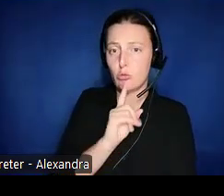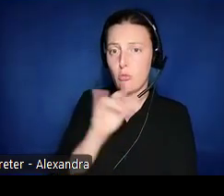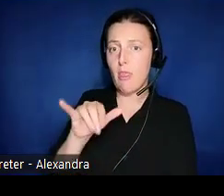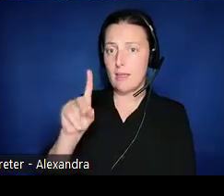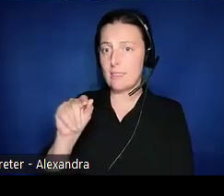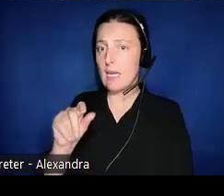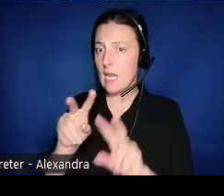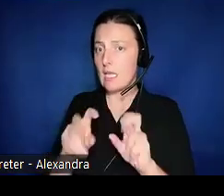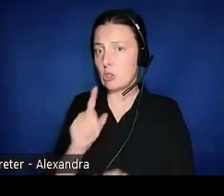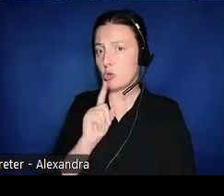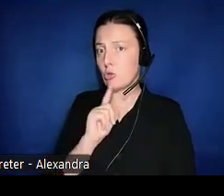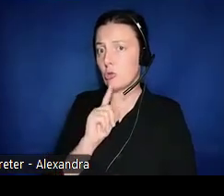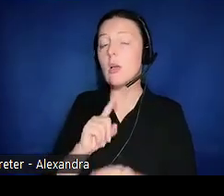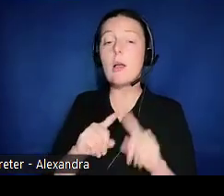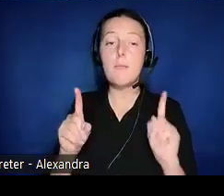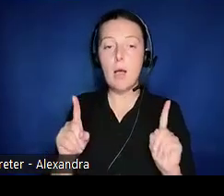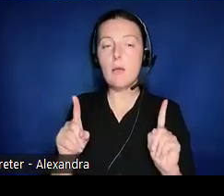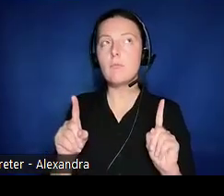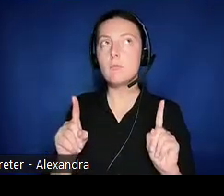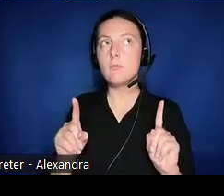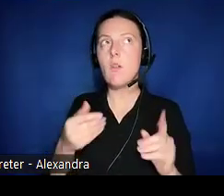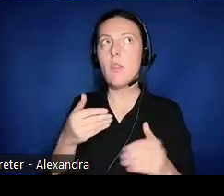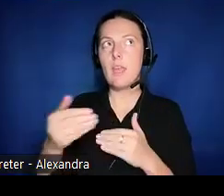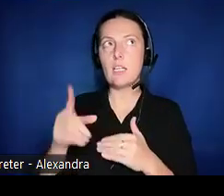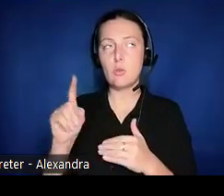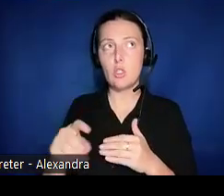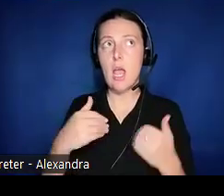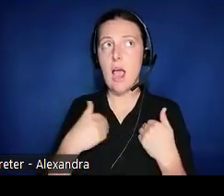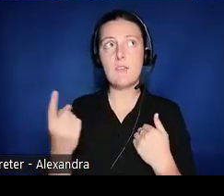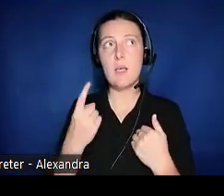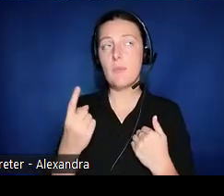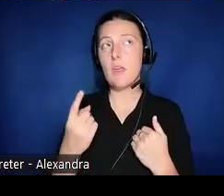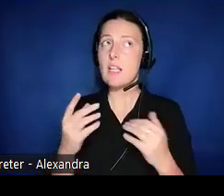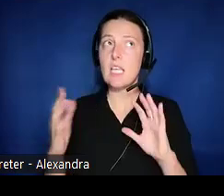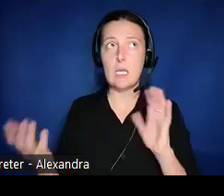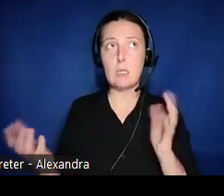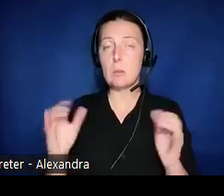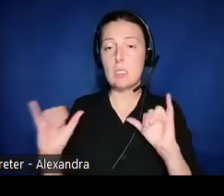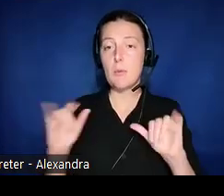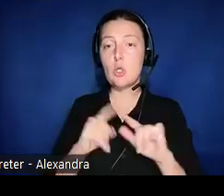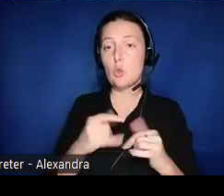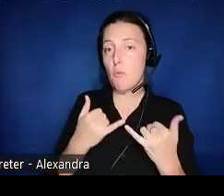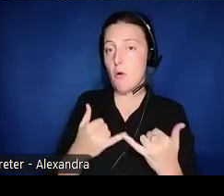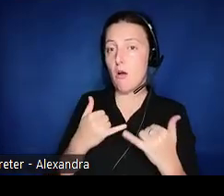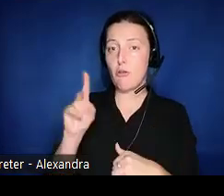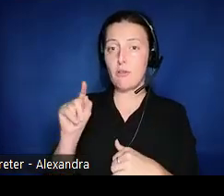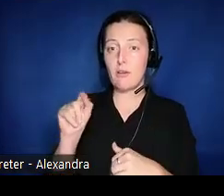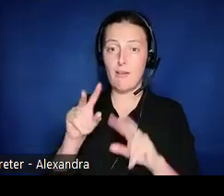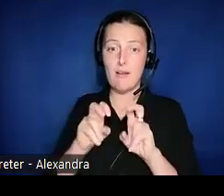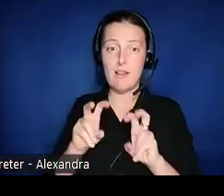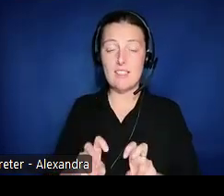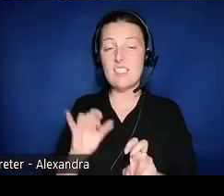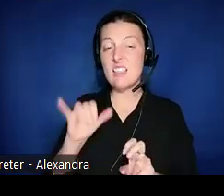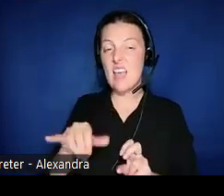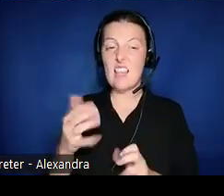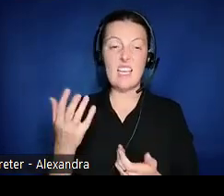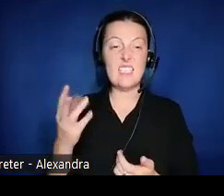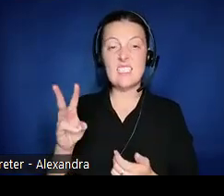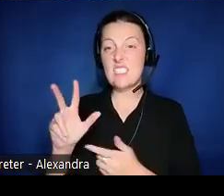that resembles modern data analysis that 1636 uh analysis of compass movements is is the first one